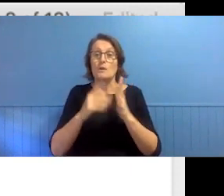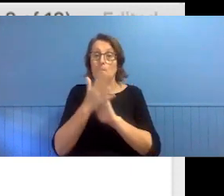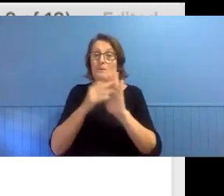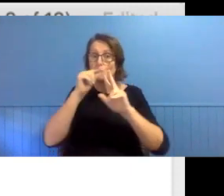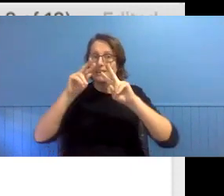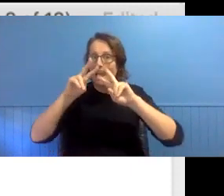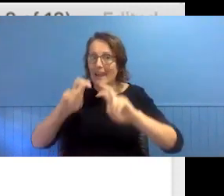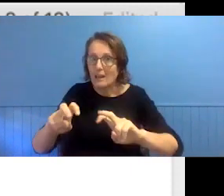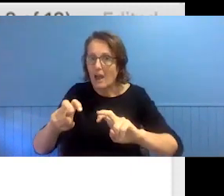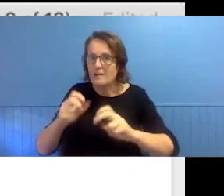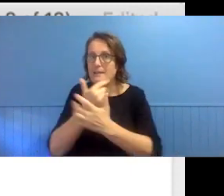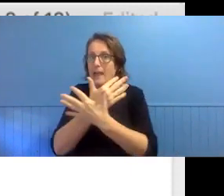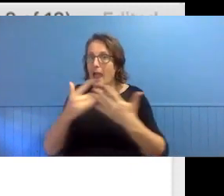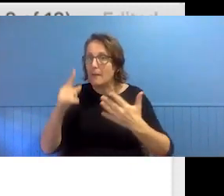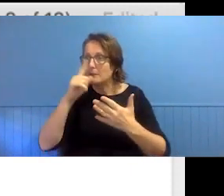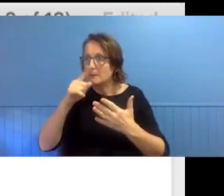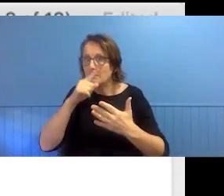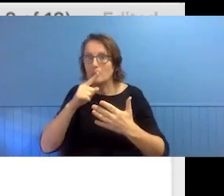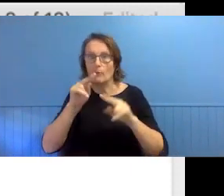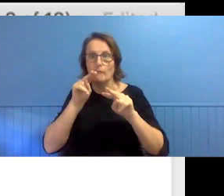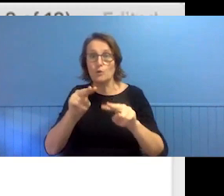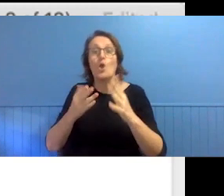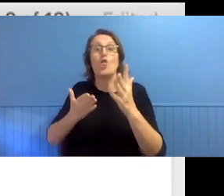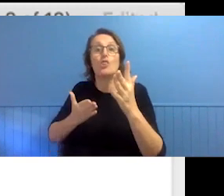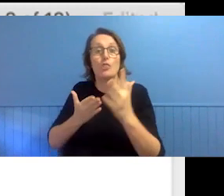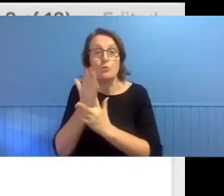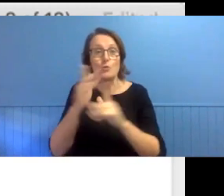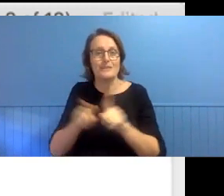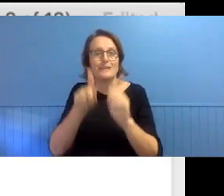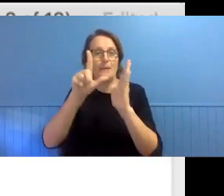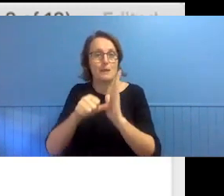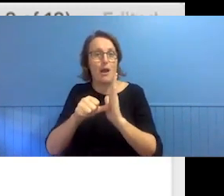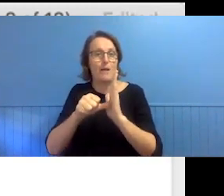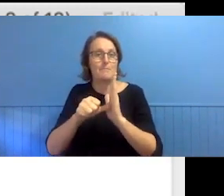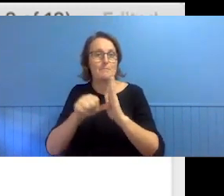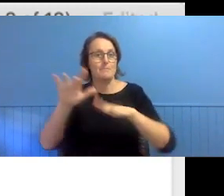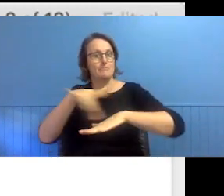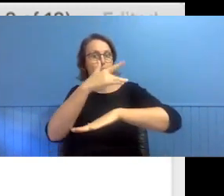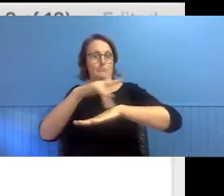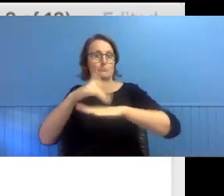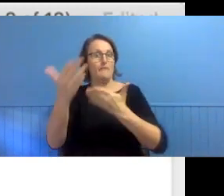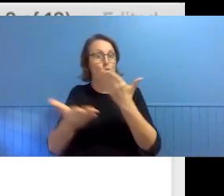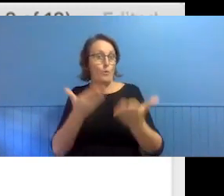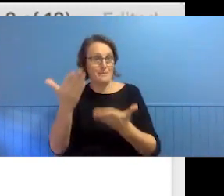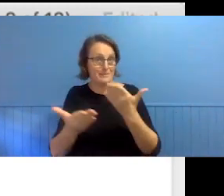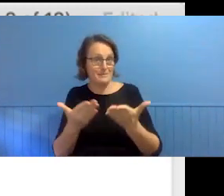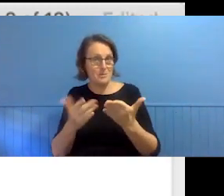their analysis found that - and I'll show the stats on the next page - so